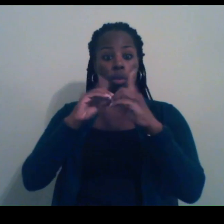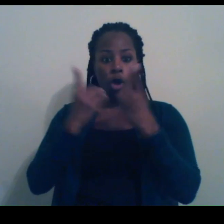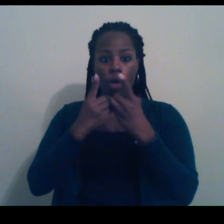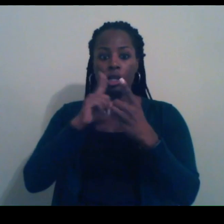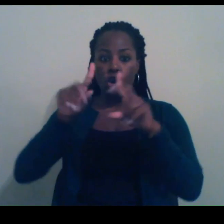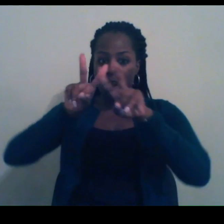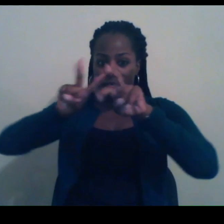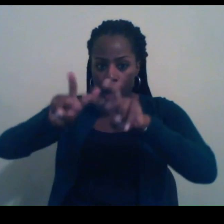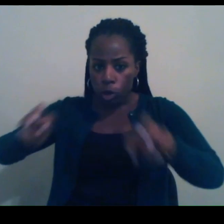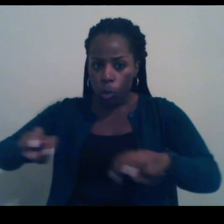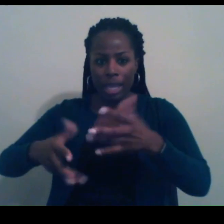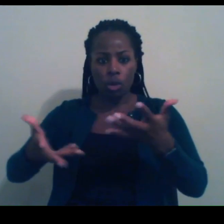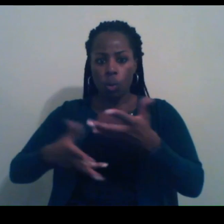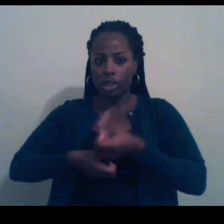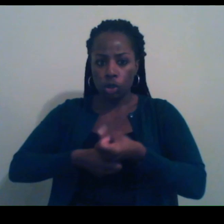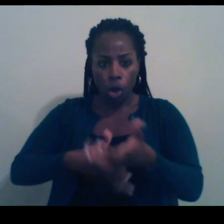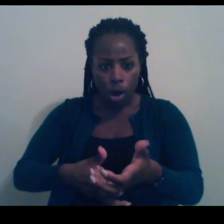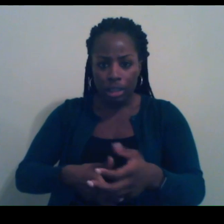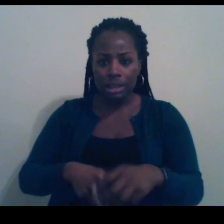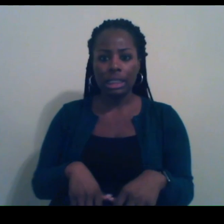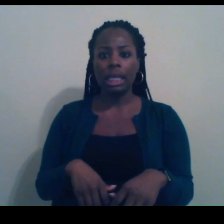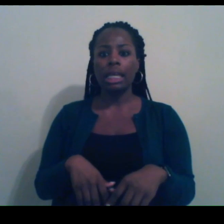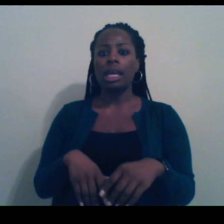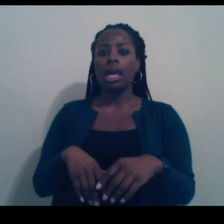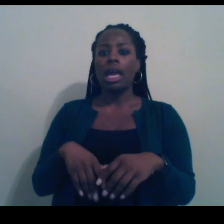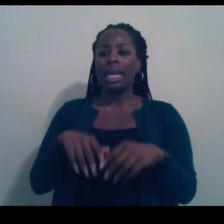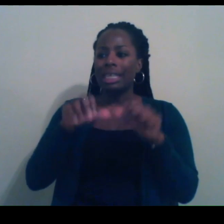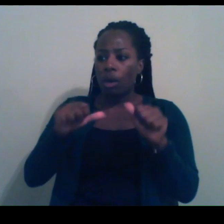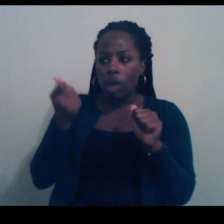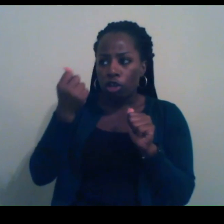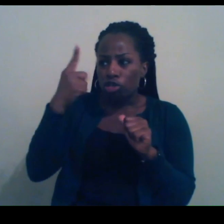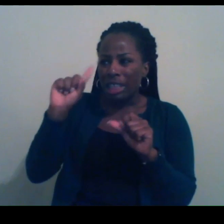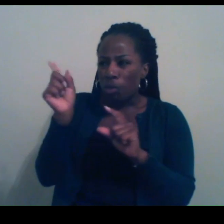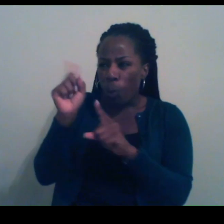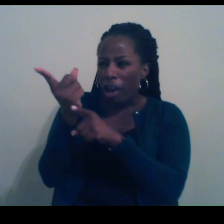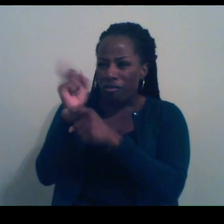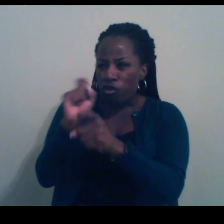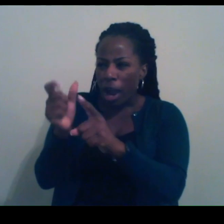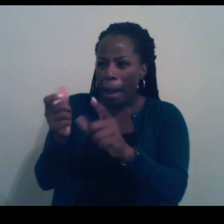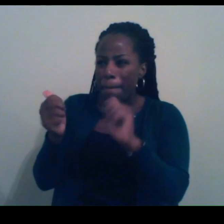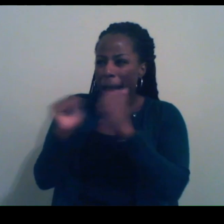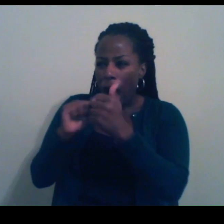to see if they can understand the linkage who were the contacts how is